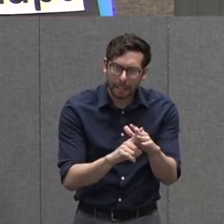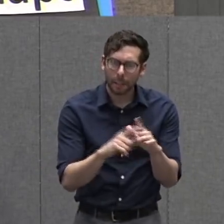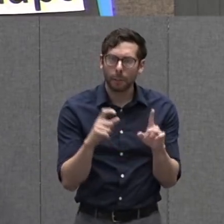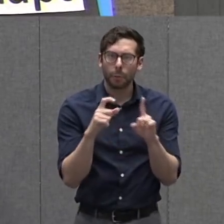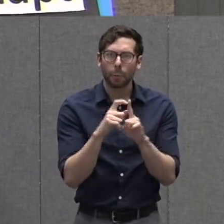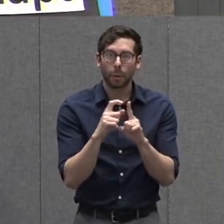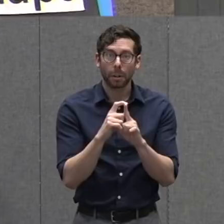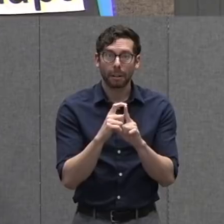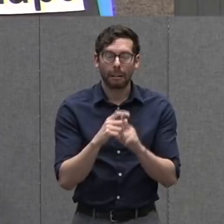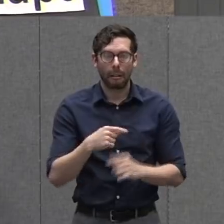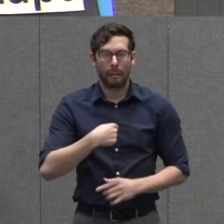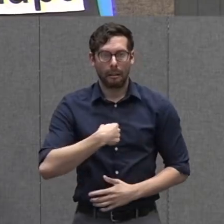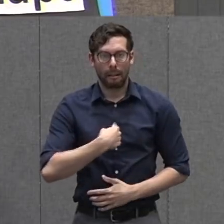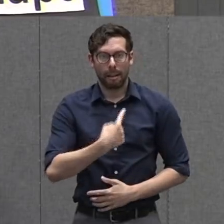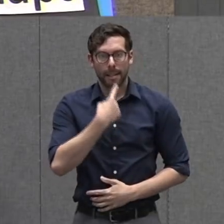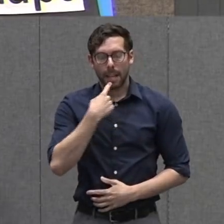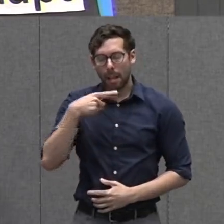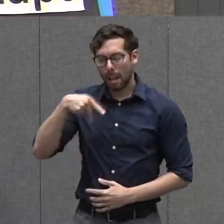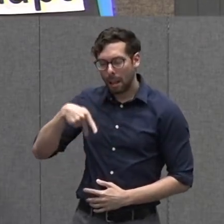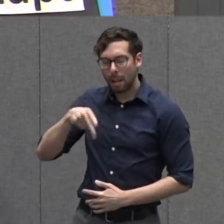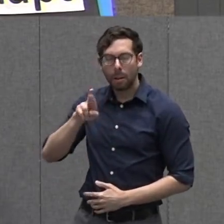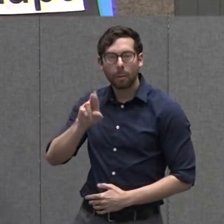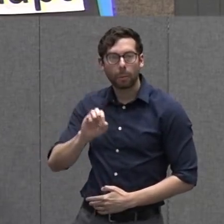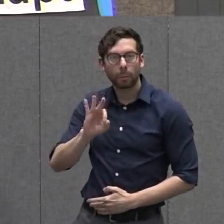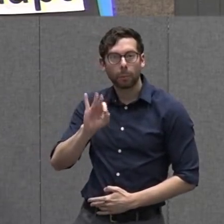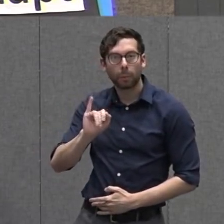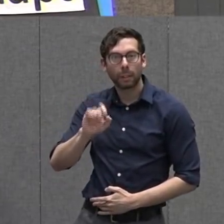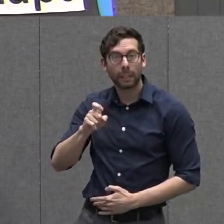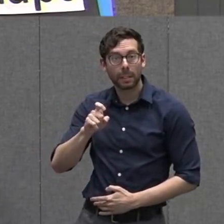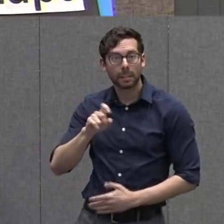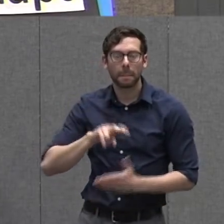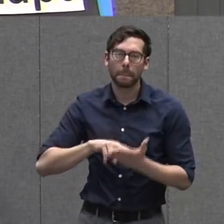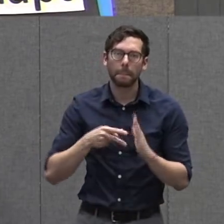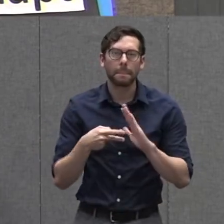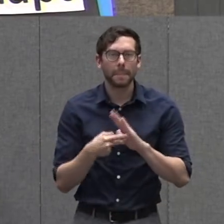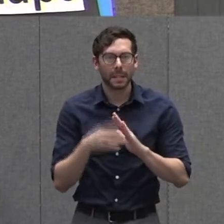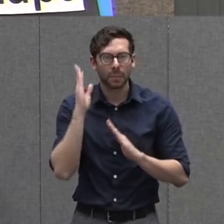"That's a common prefix," which means that we often see it at the beginning of the word.